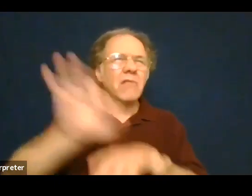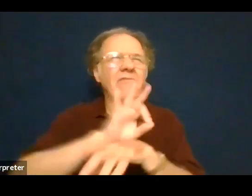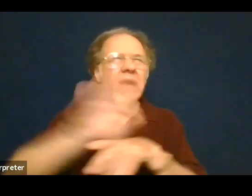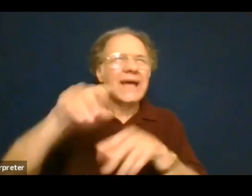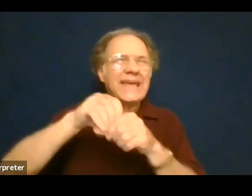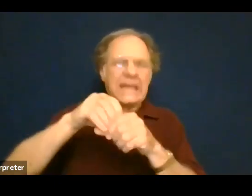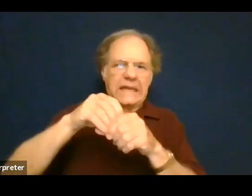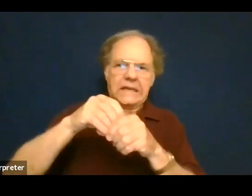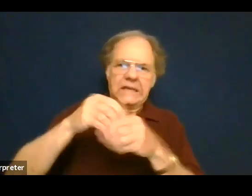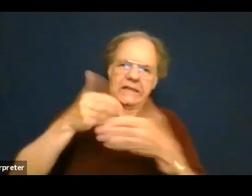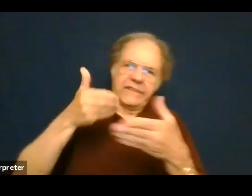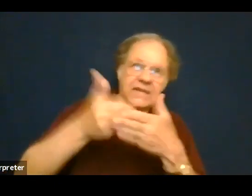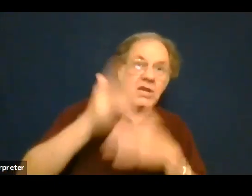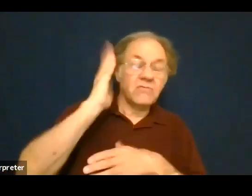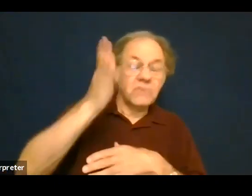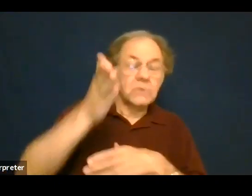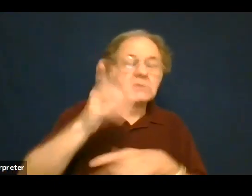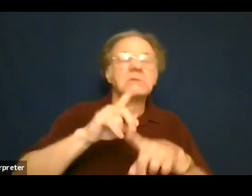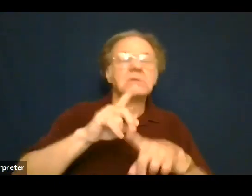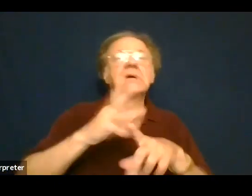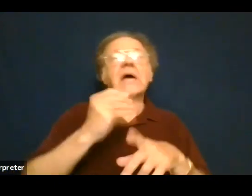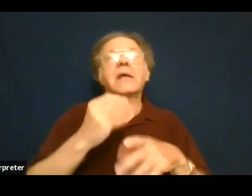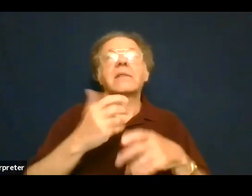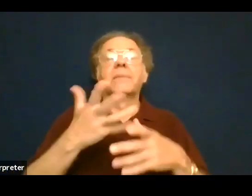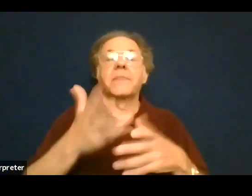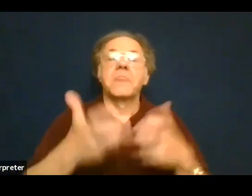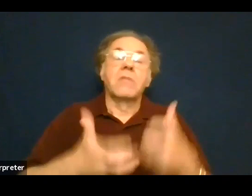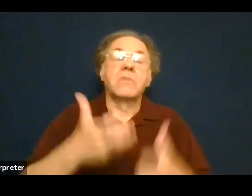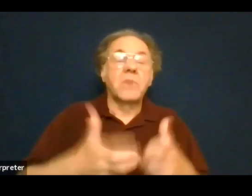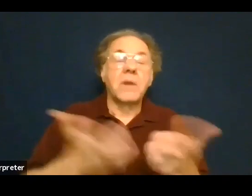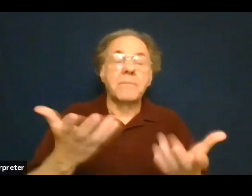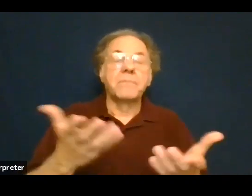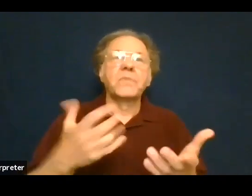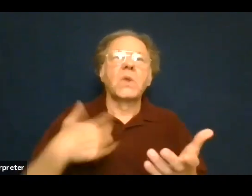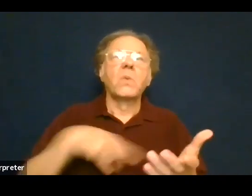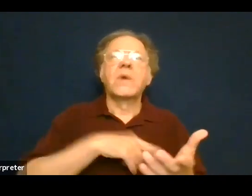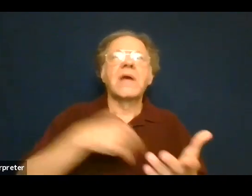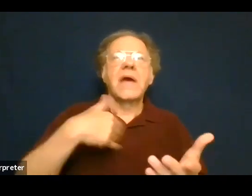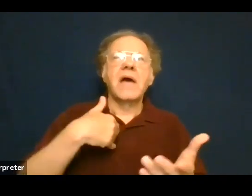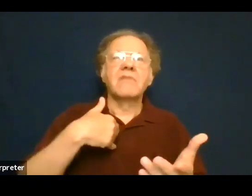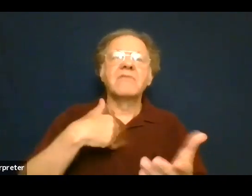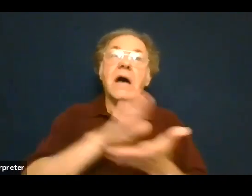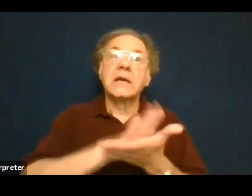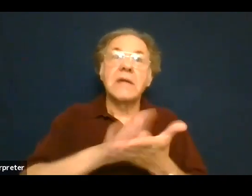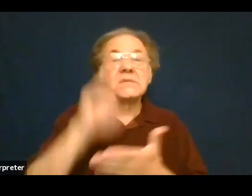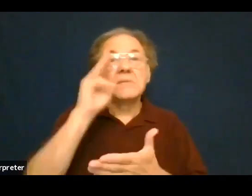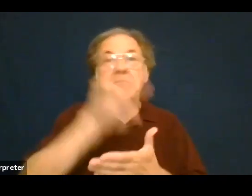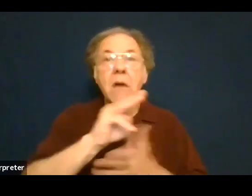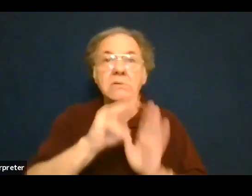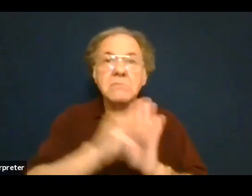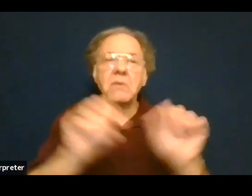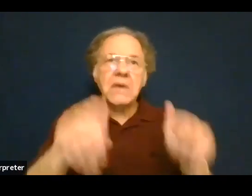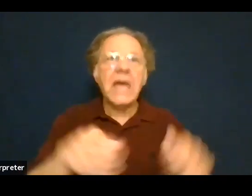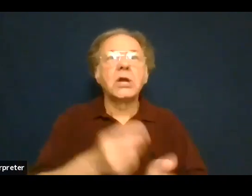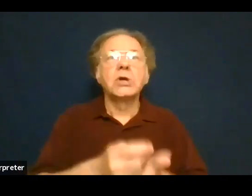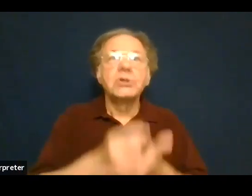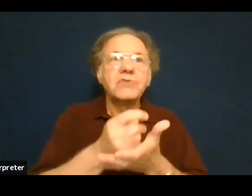And the big problem, then, is that we have a nice mouse model. We can treat the hearing loss in mice.